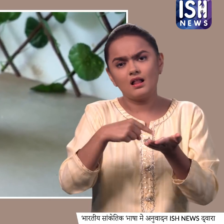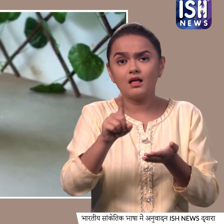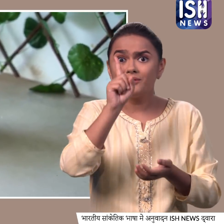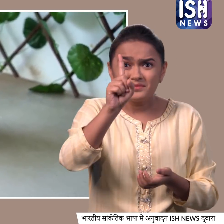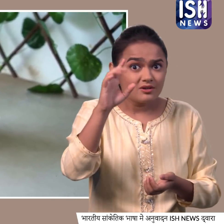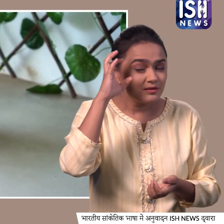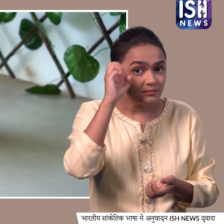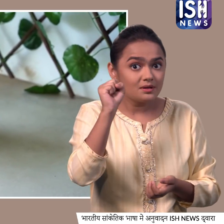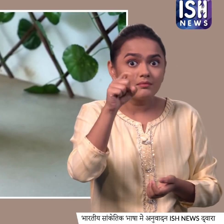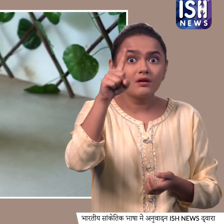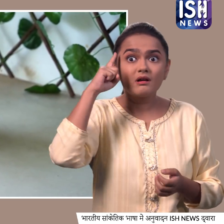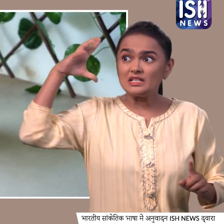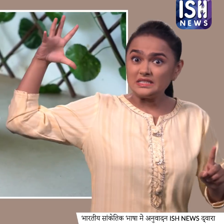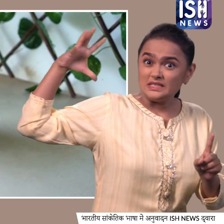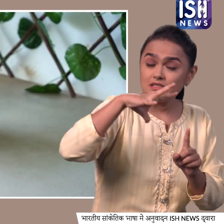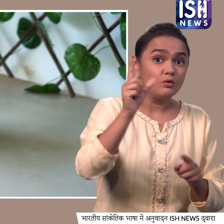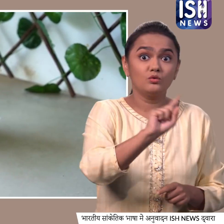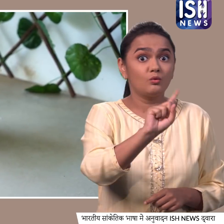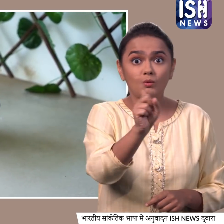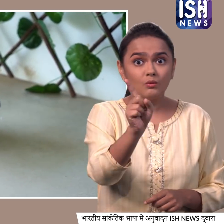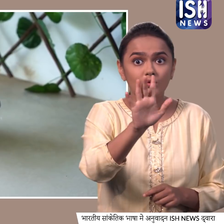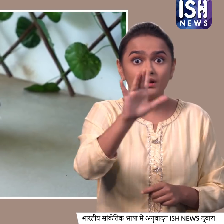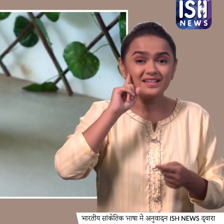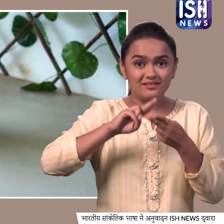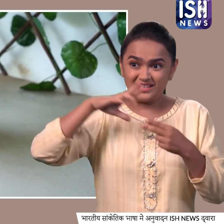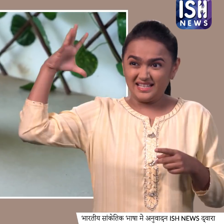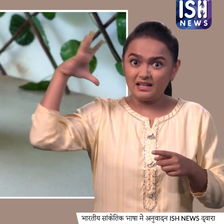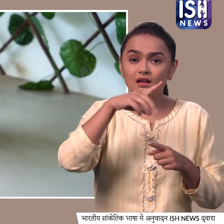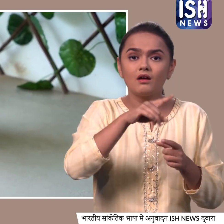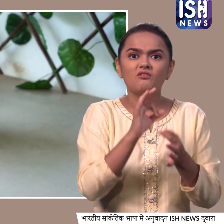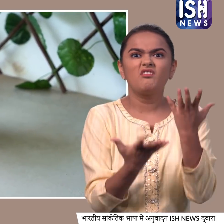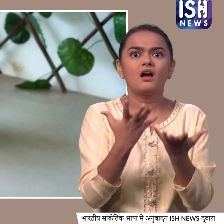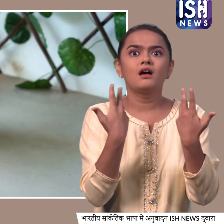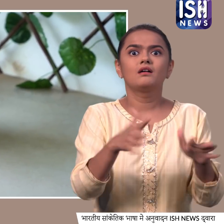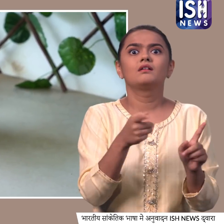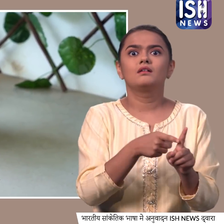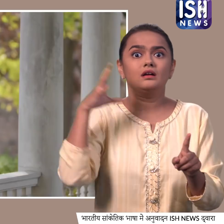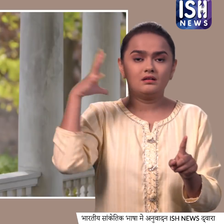but ensure it's not exposed to direct sunlight they can get damaged if exposed to direct sunlight